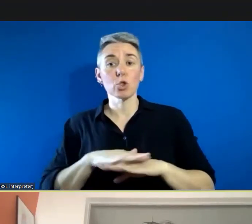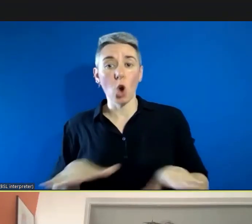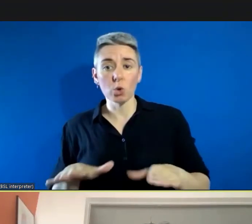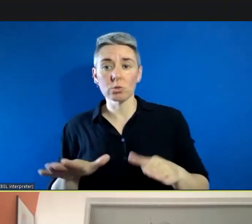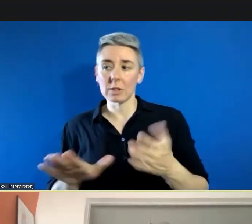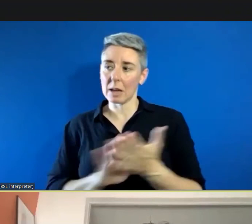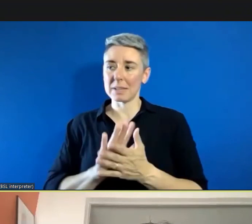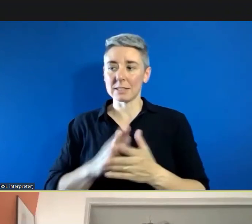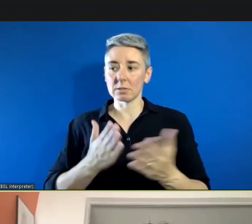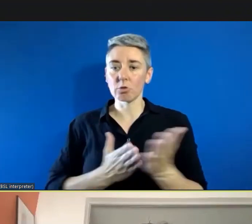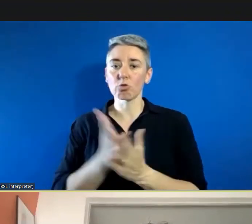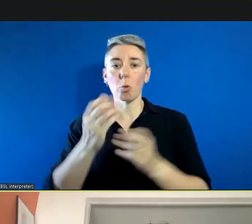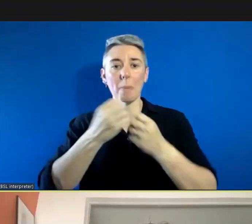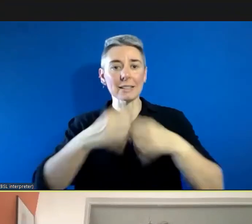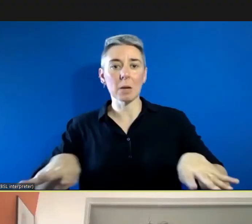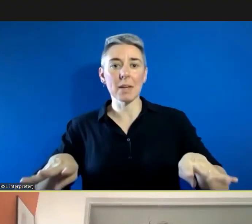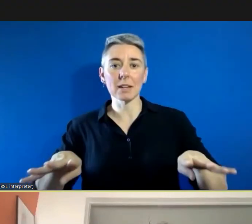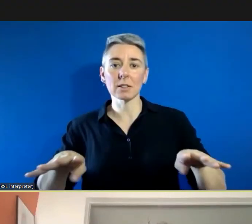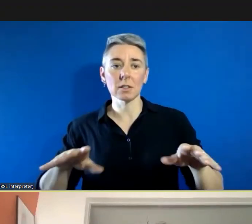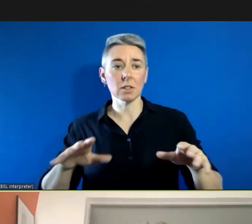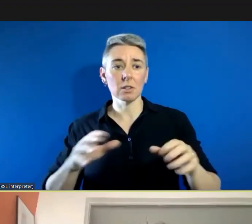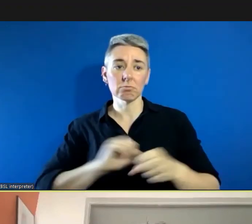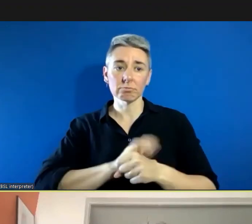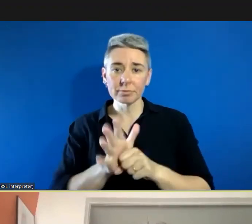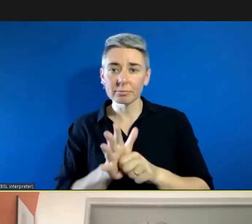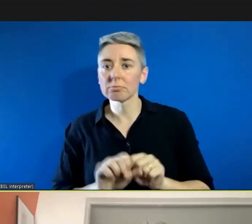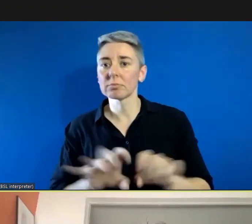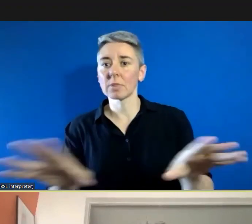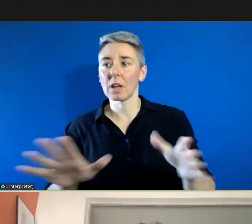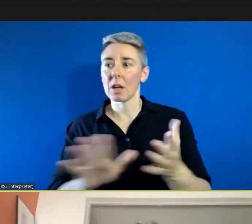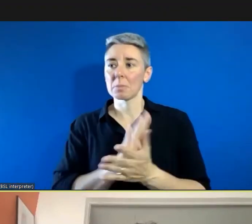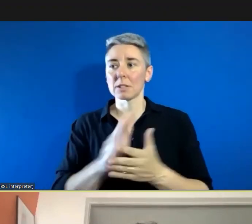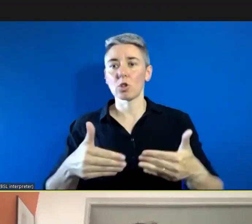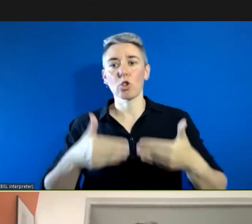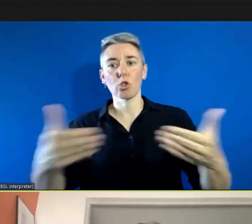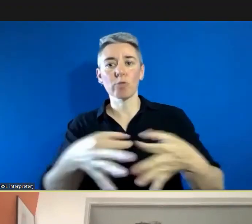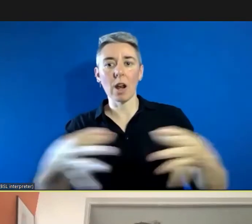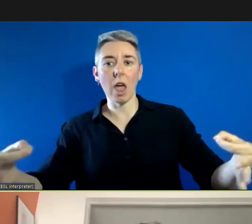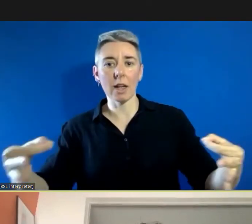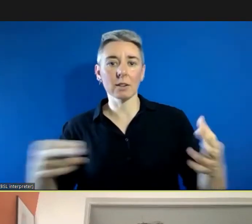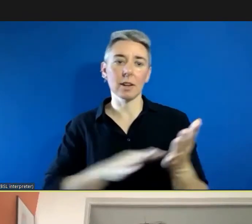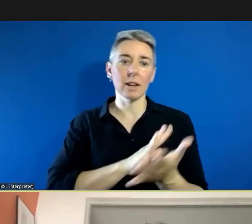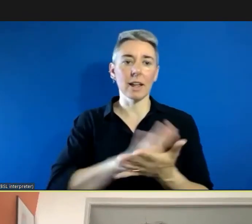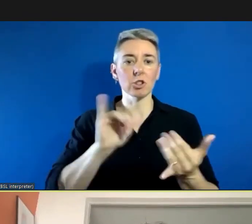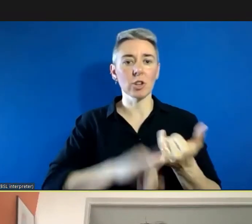of a national health service deeply unprepared, when brown people recover differently from COVID,